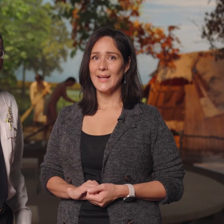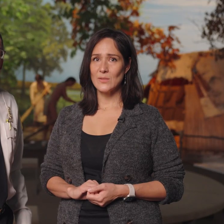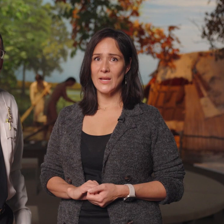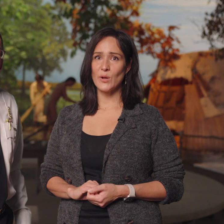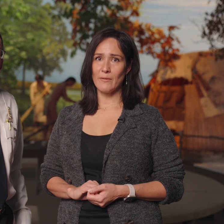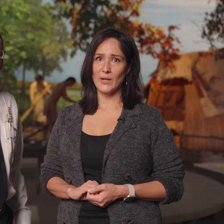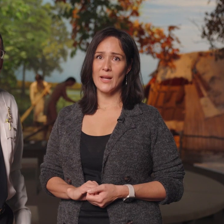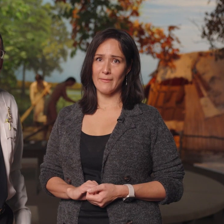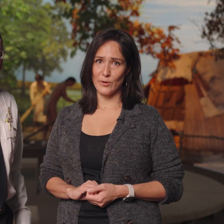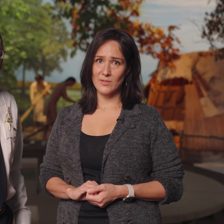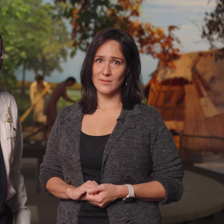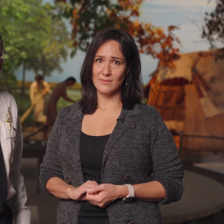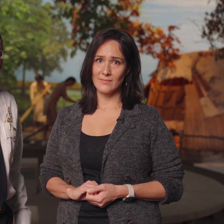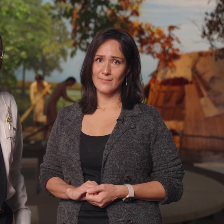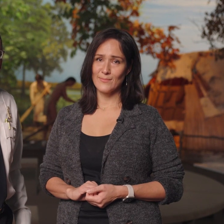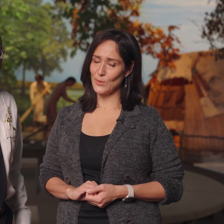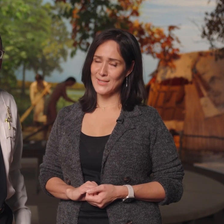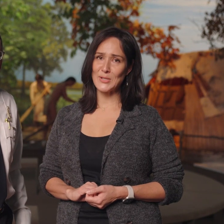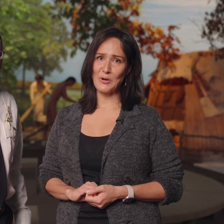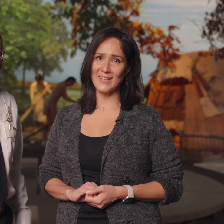and speed recovery efforts. So let's get started.